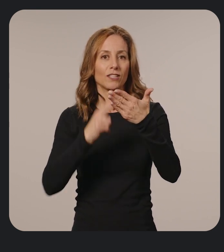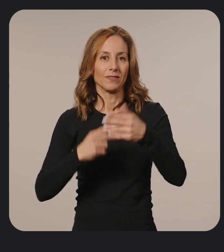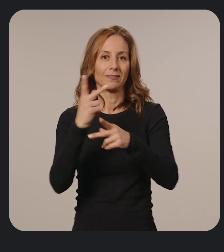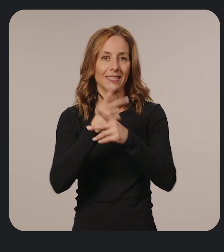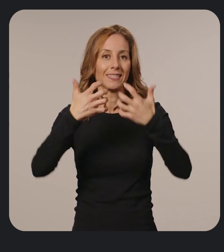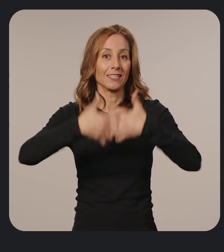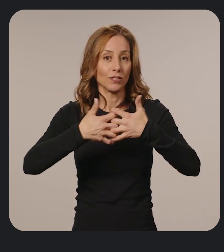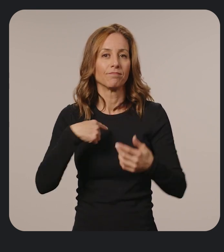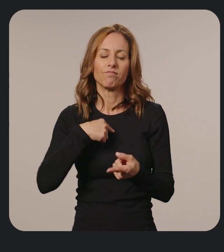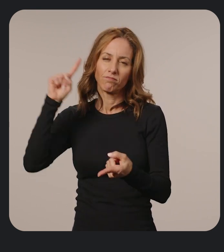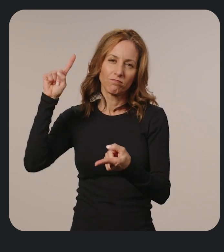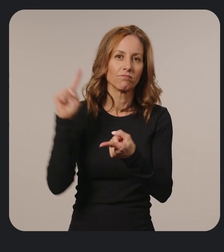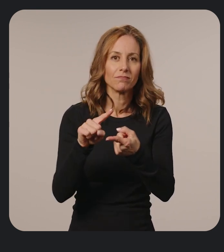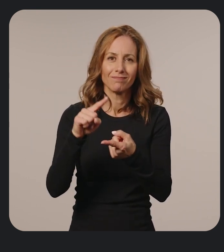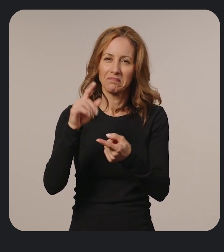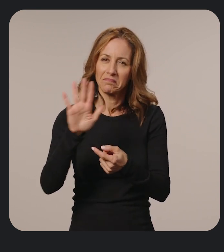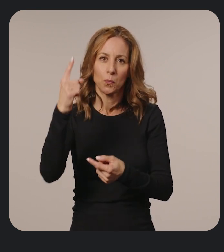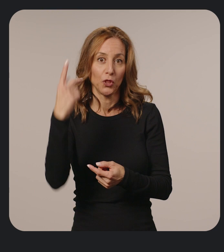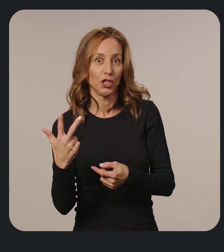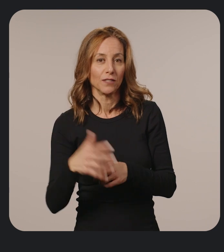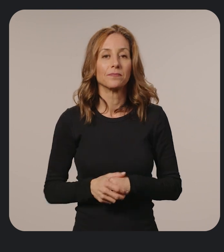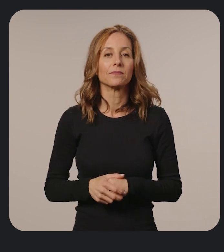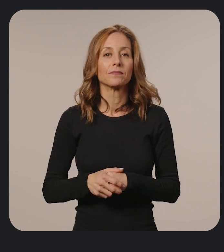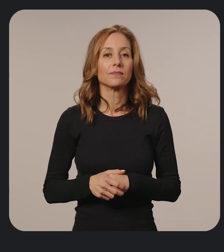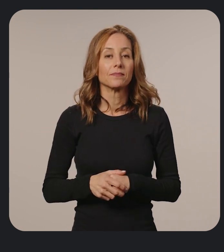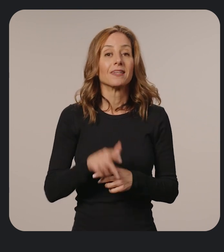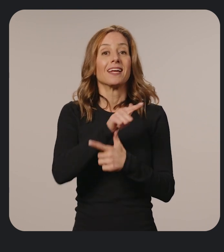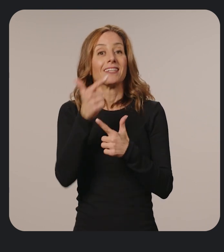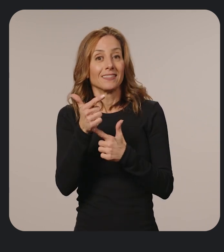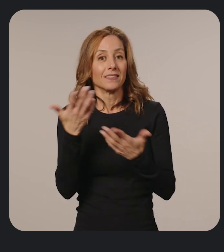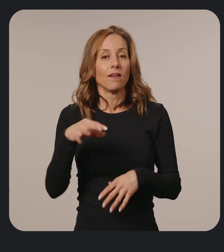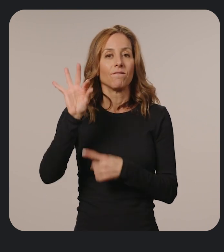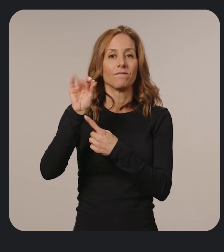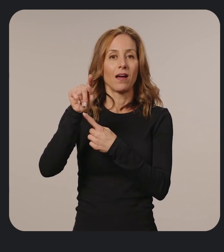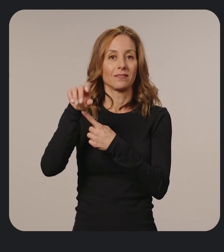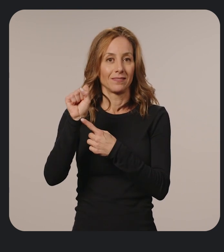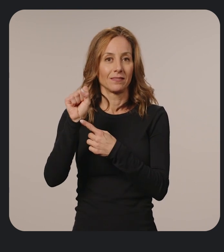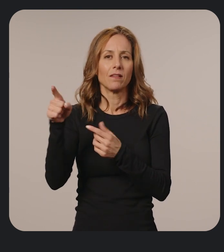is the CanvasKit rendering engine. We reduced the size of that by roughly 1/3.